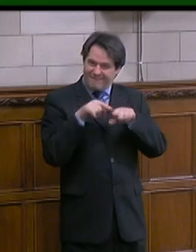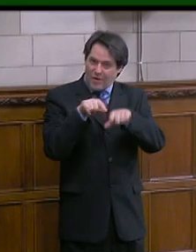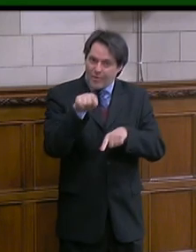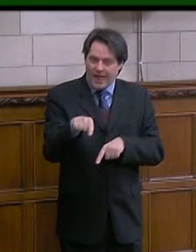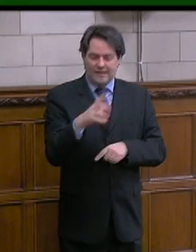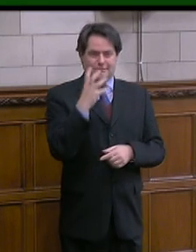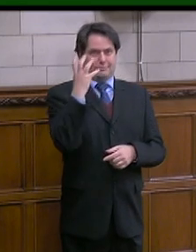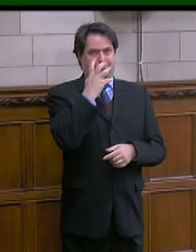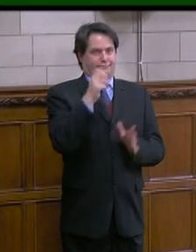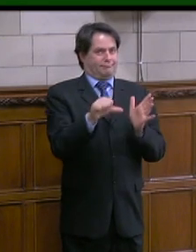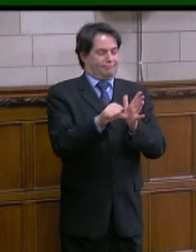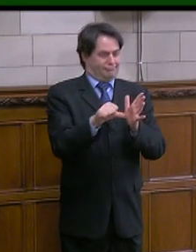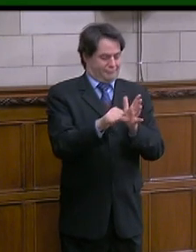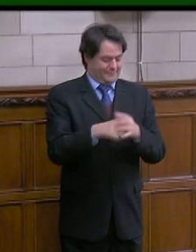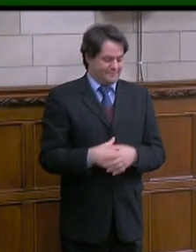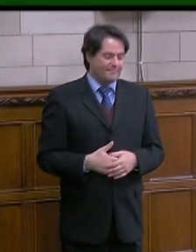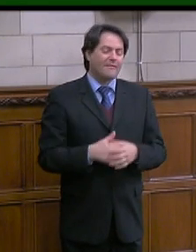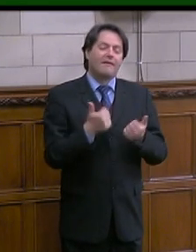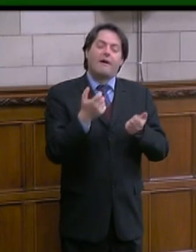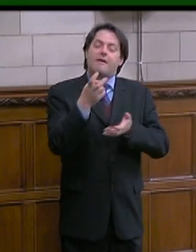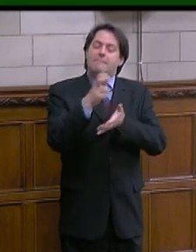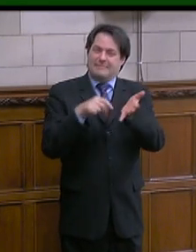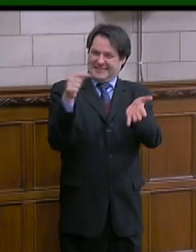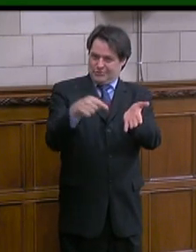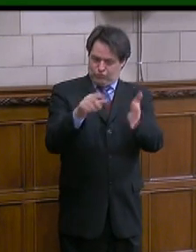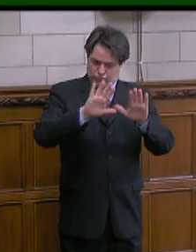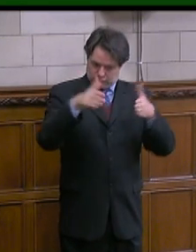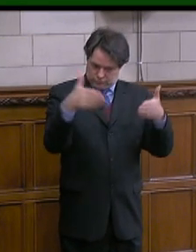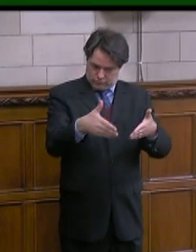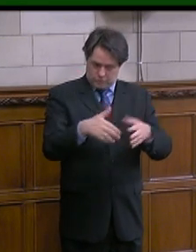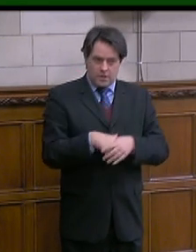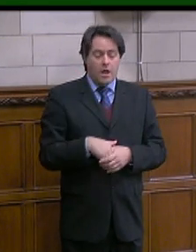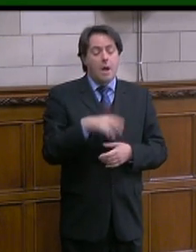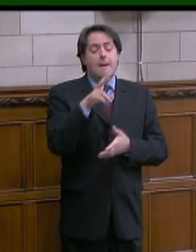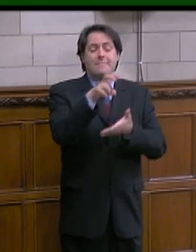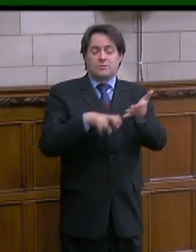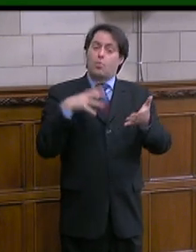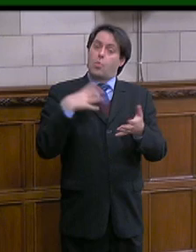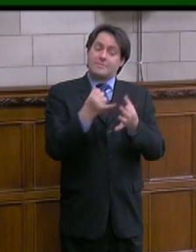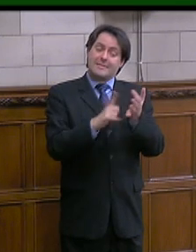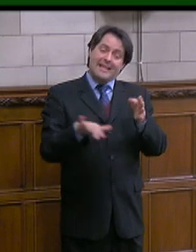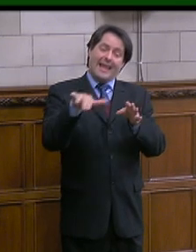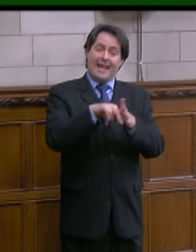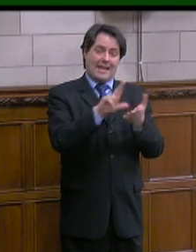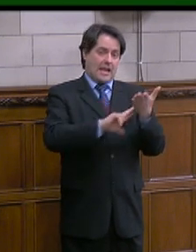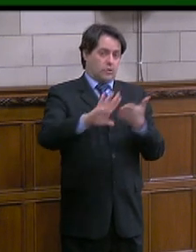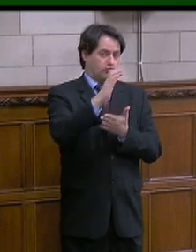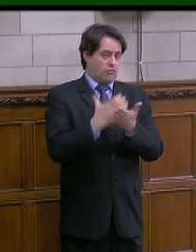Moving on to the petition itself, the petitioners ask for BSL to be part of the national curriculum.